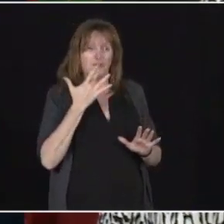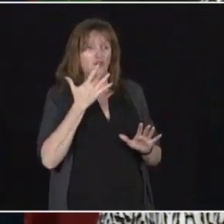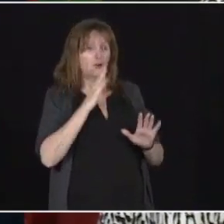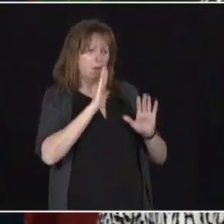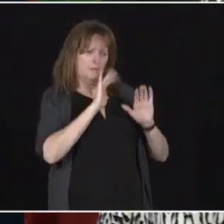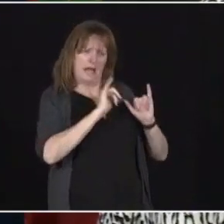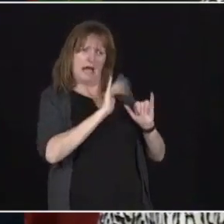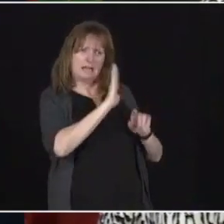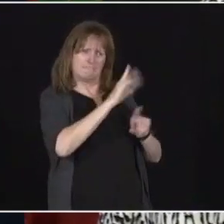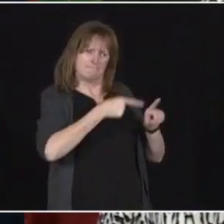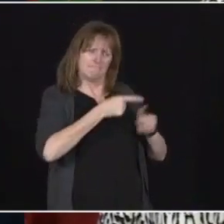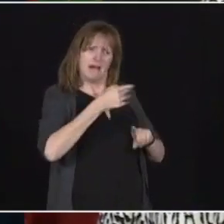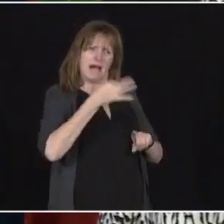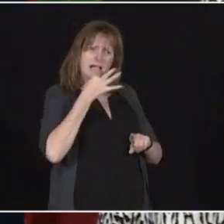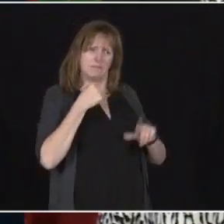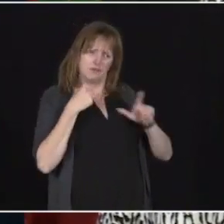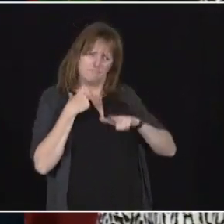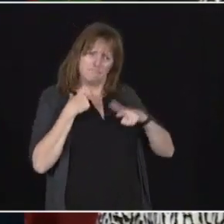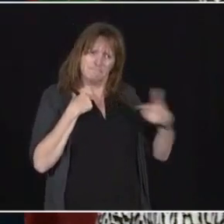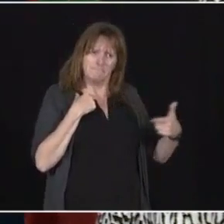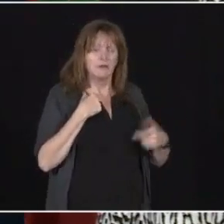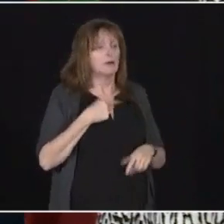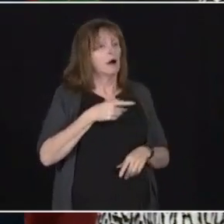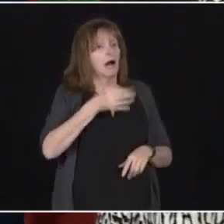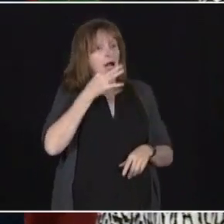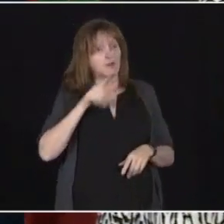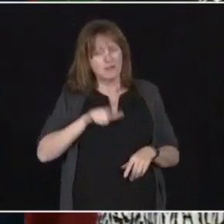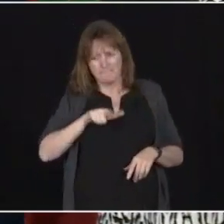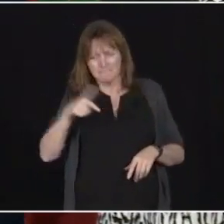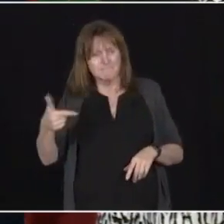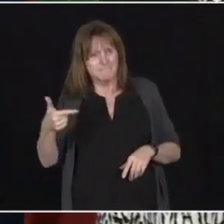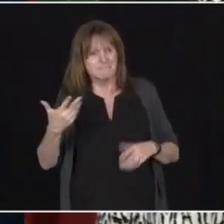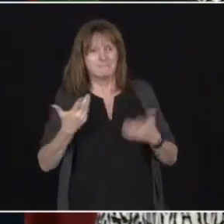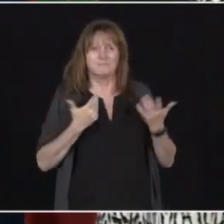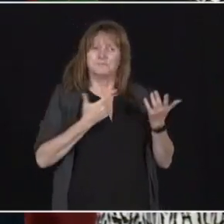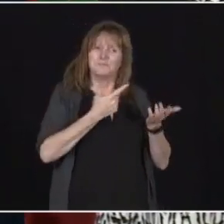I always say, I have always surrounded myself with experts under their knowledge.